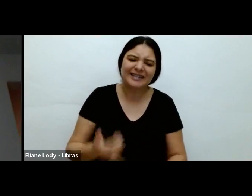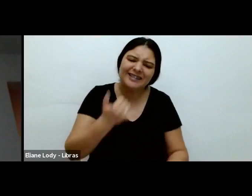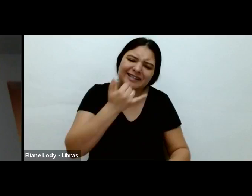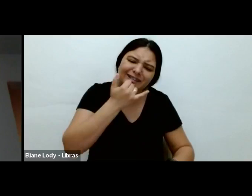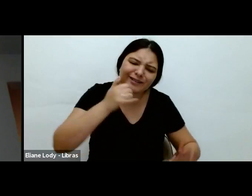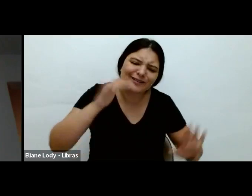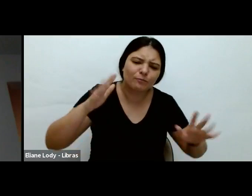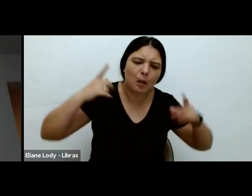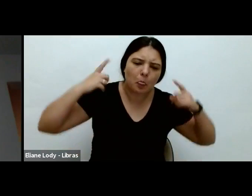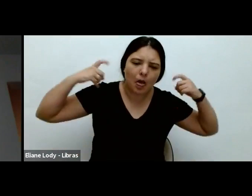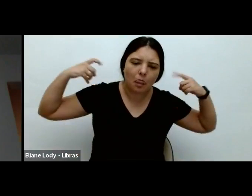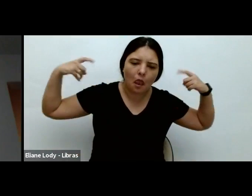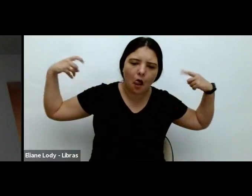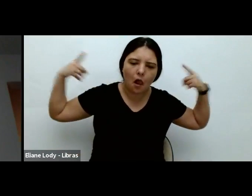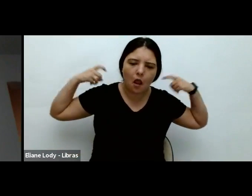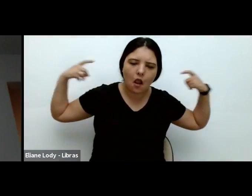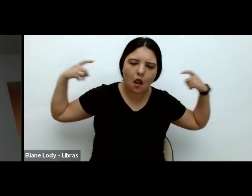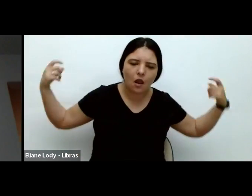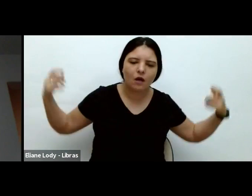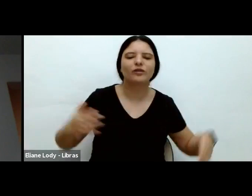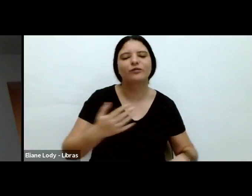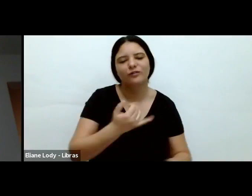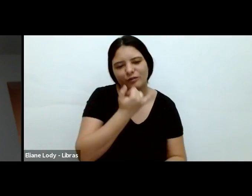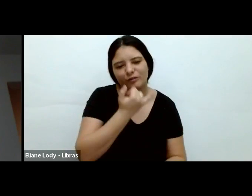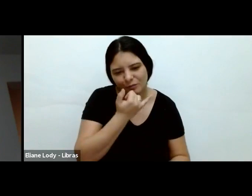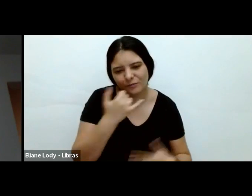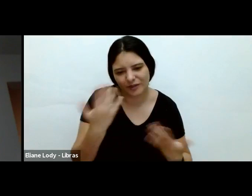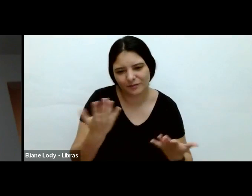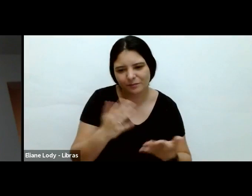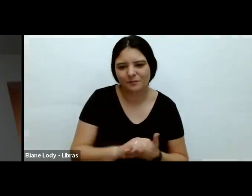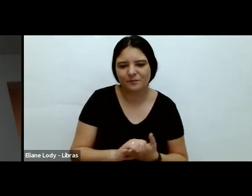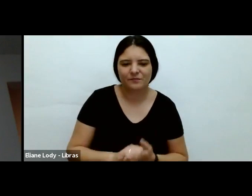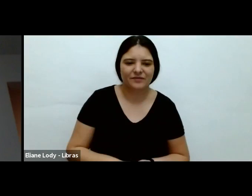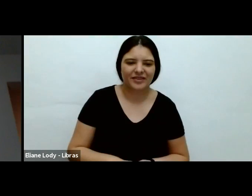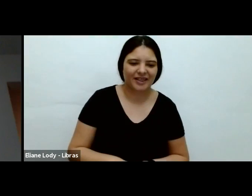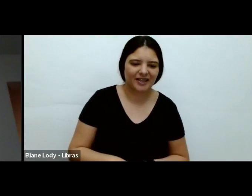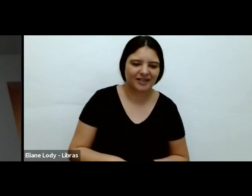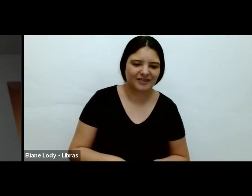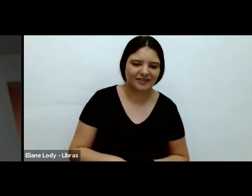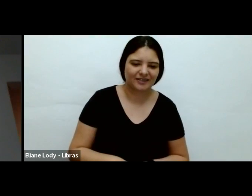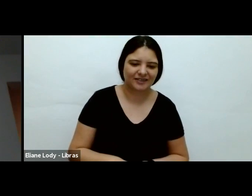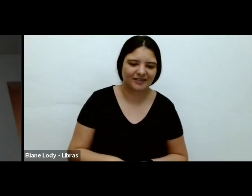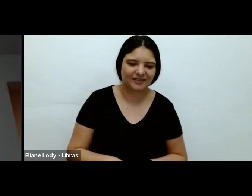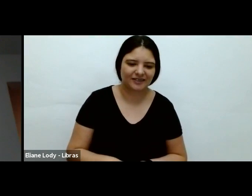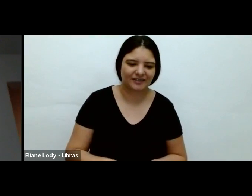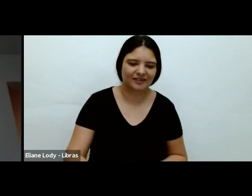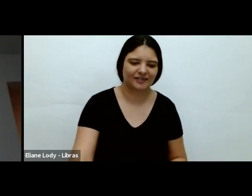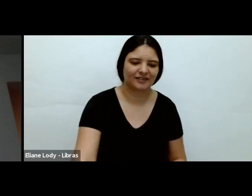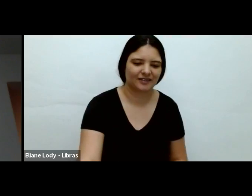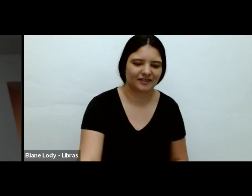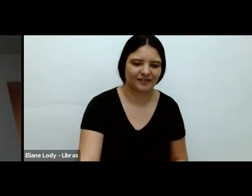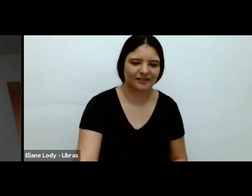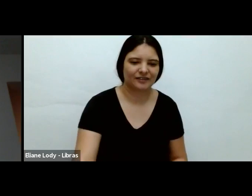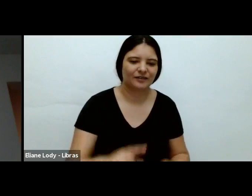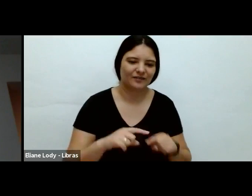noise. At least three At least ratio is familiar with that